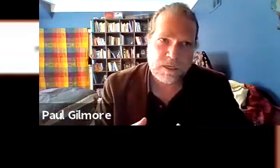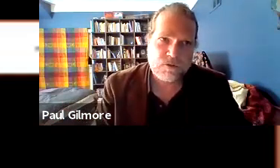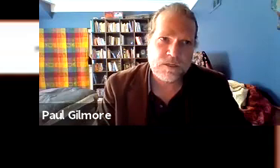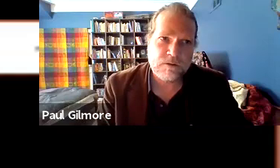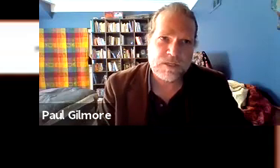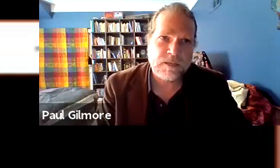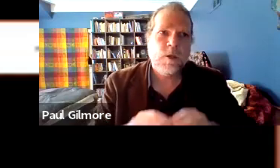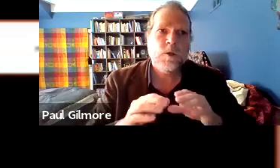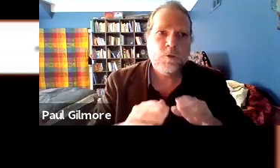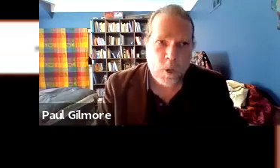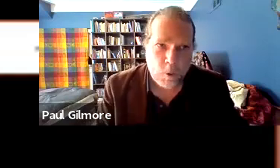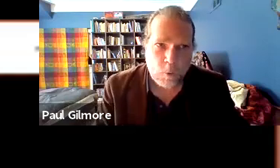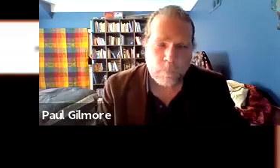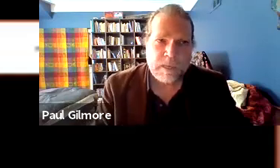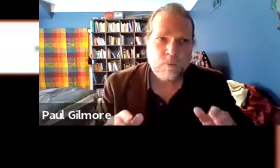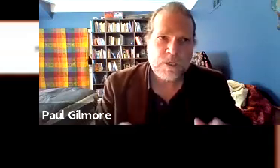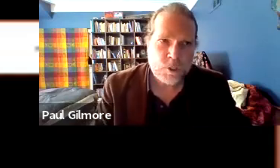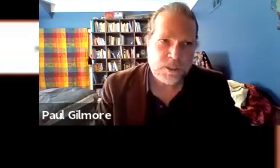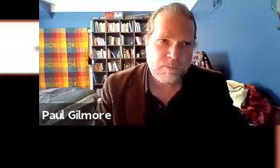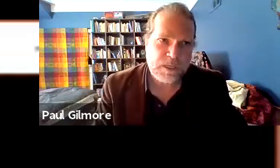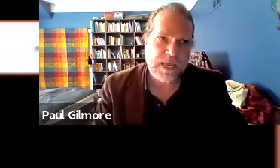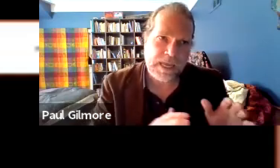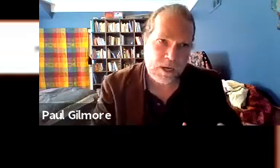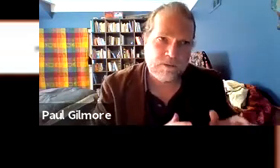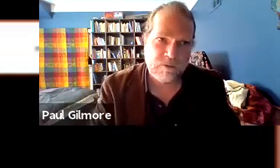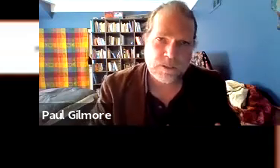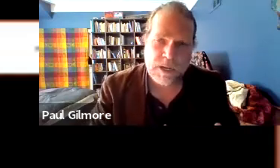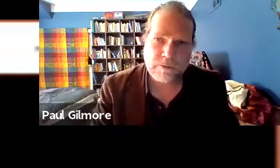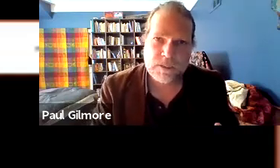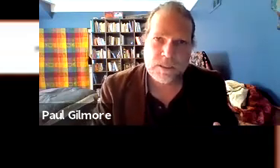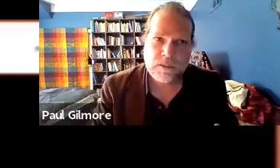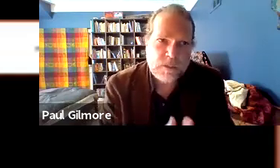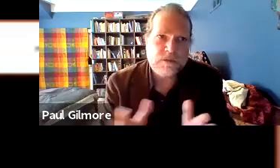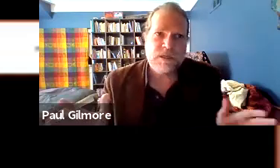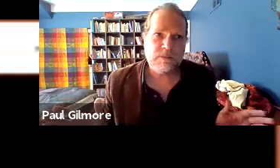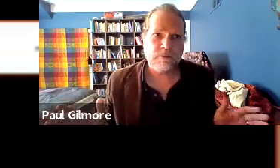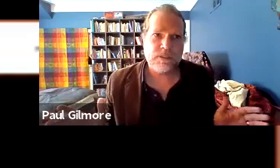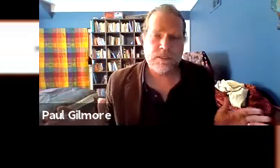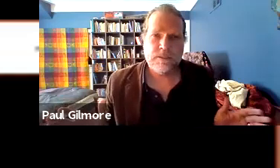this country who have said, No, we shouldn't be a hair, invoke democracy, we should be a democracy.